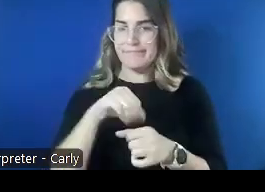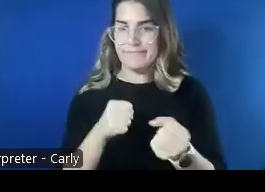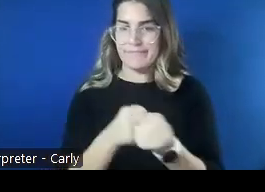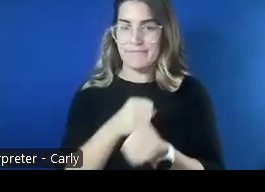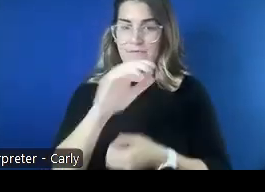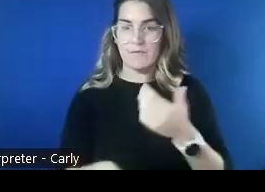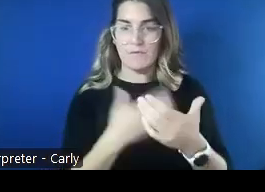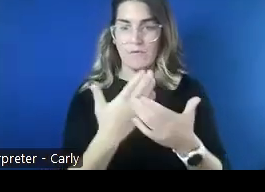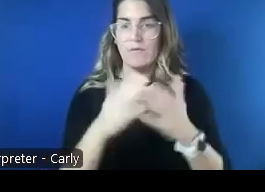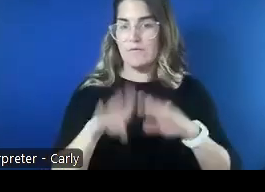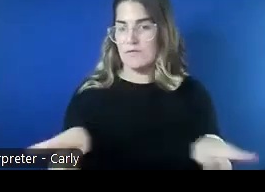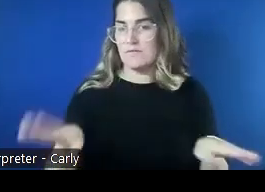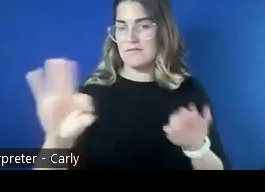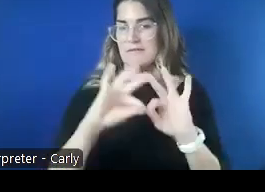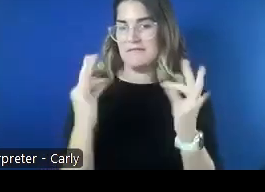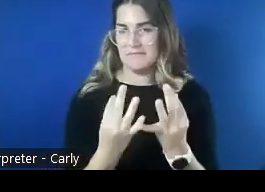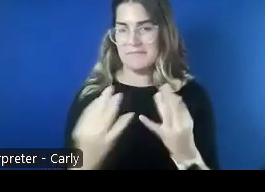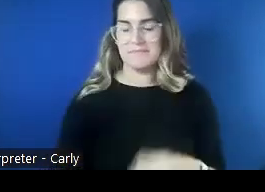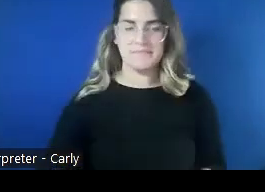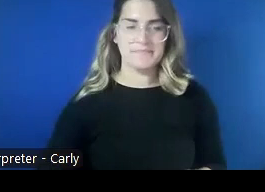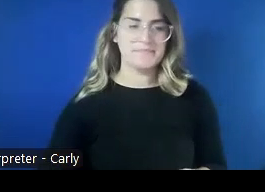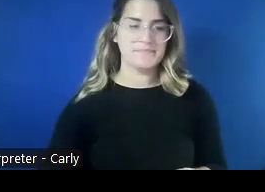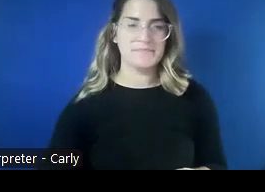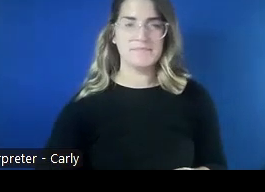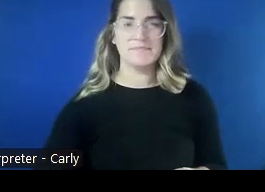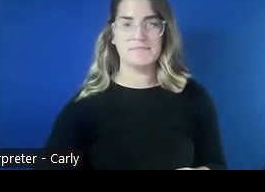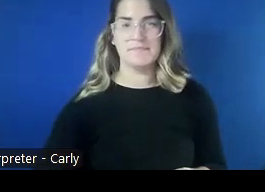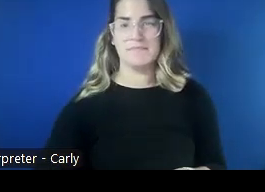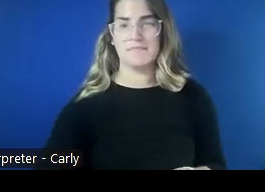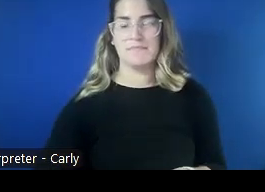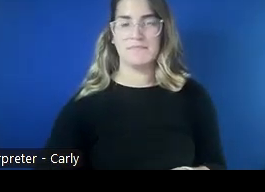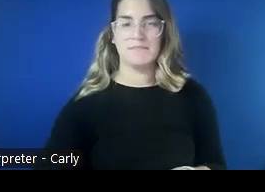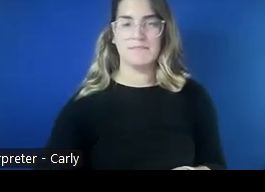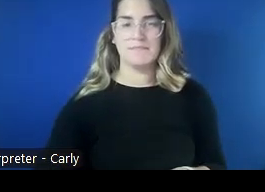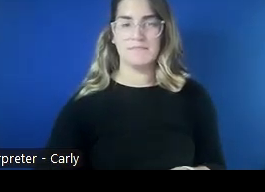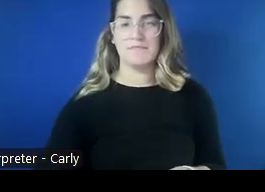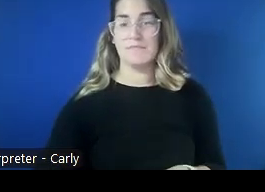their families so we really try to choose choose inclusive terms like caregiver or birthing parent